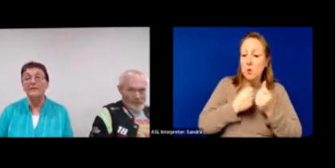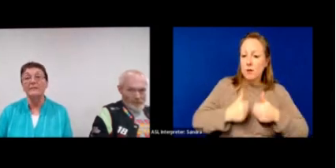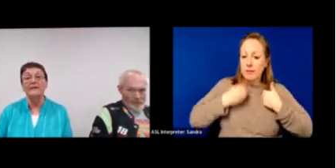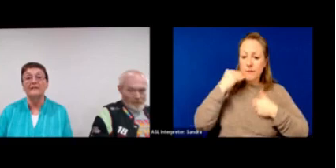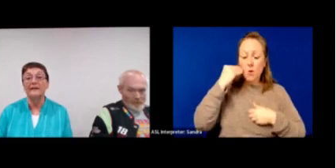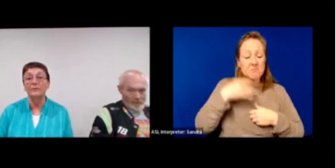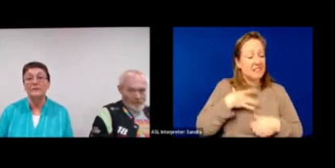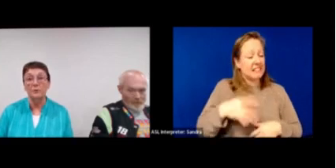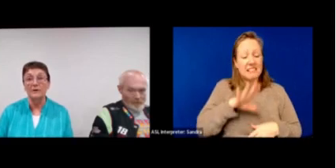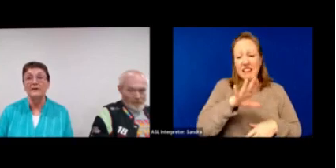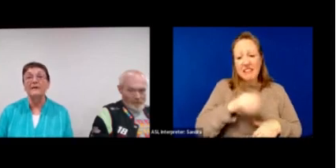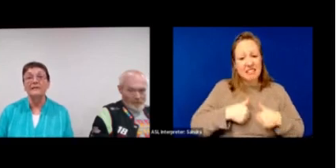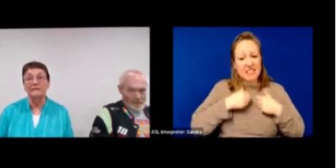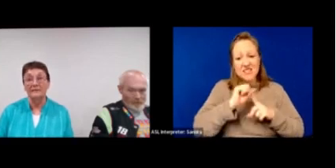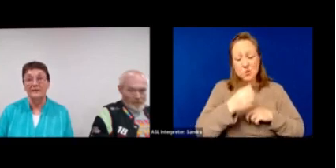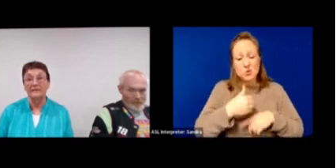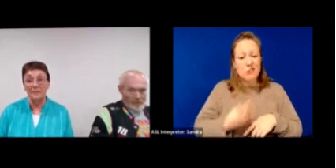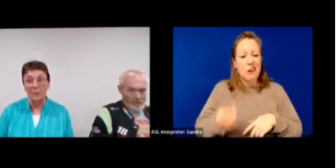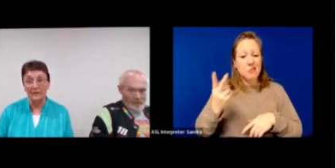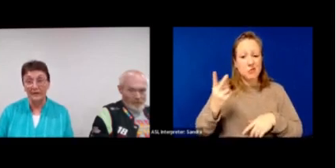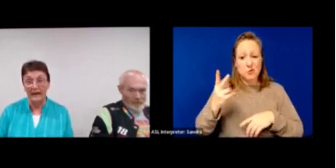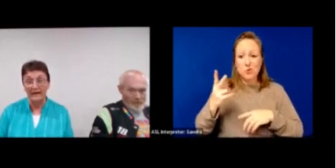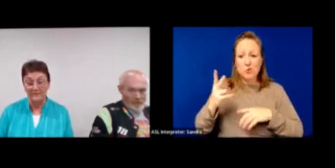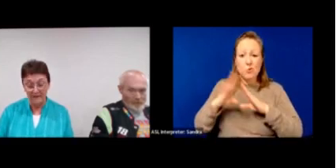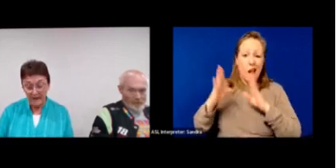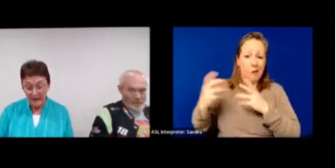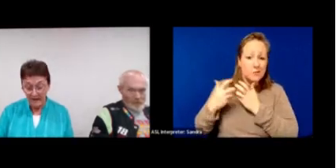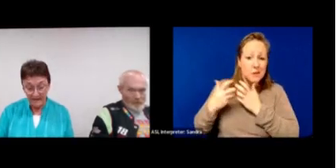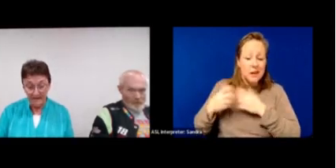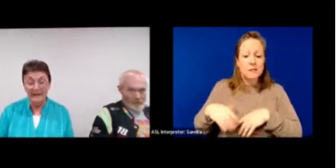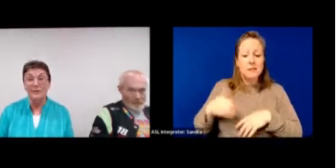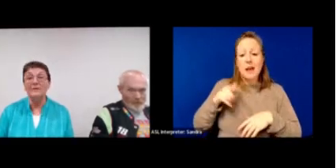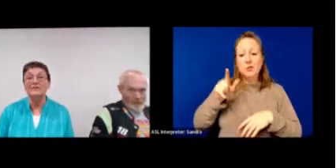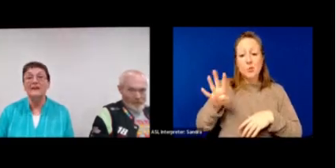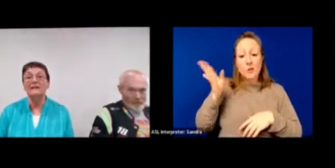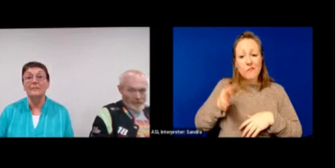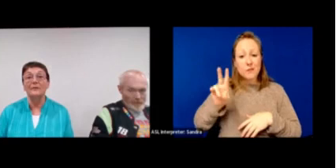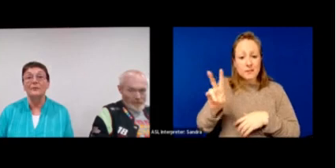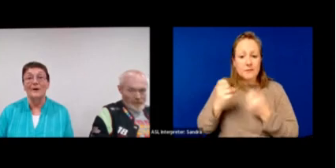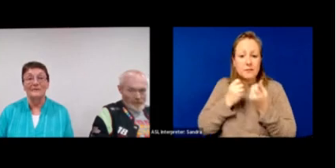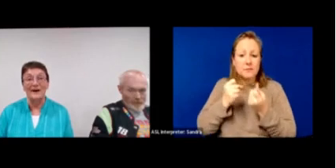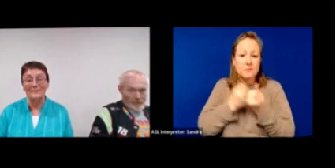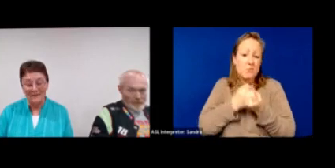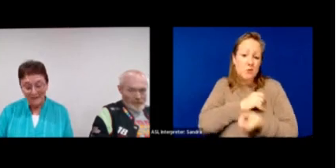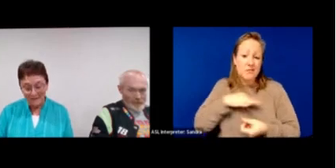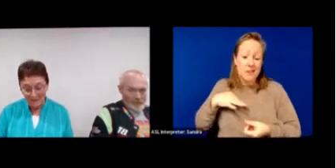housemates, he had 24/7 support staff. And he pretty much stayed in his bedroom all the time. So